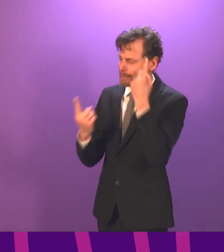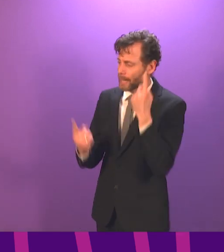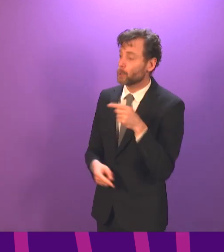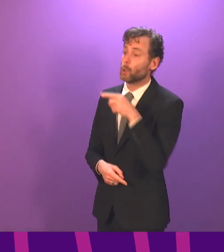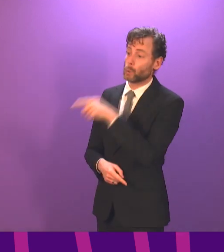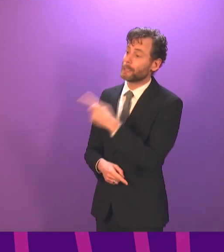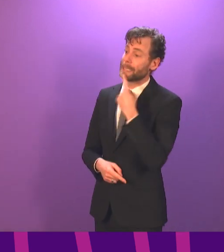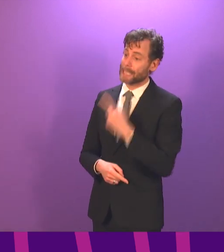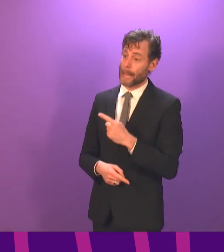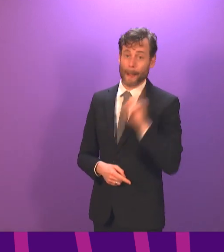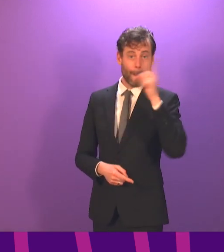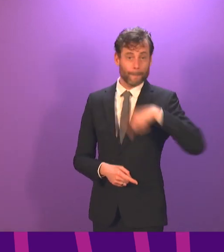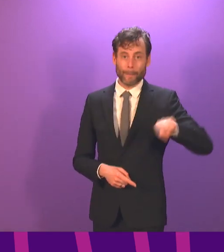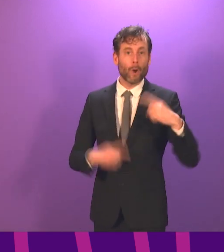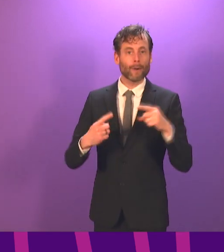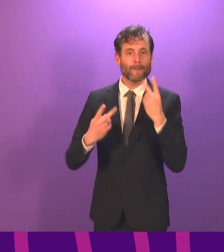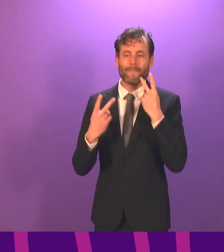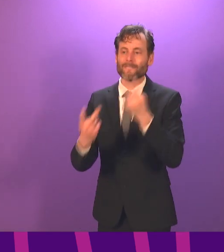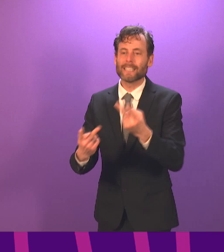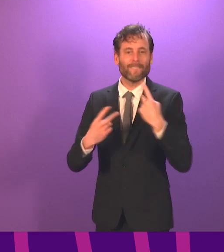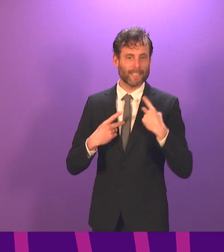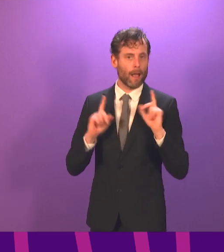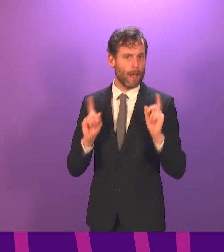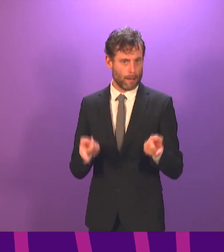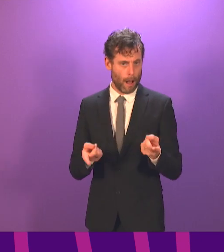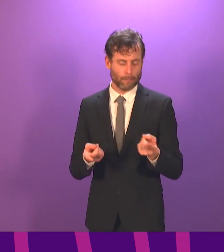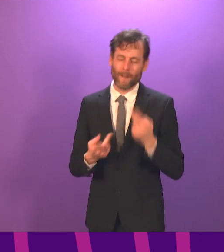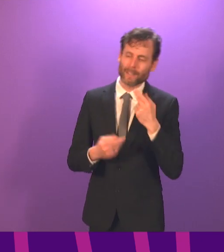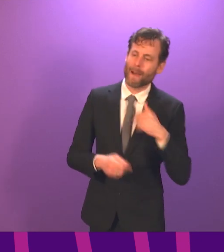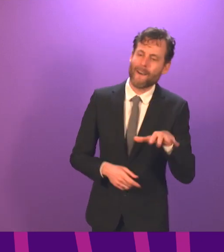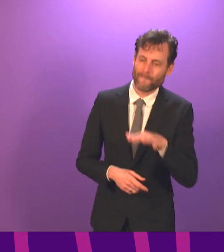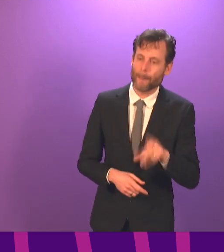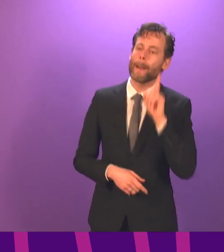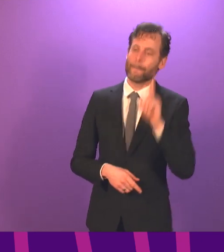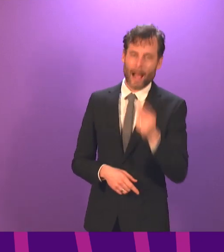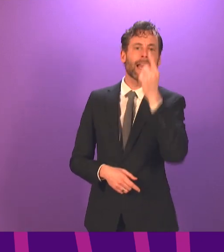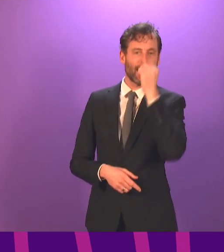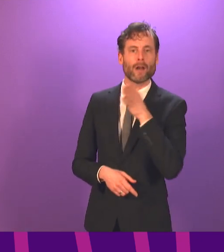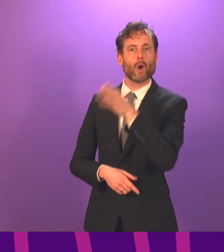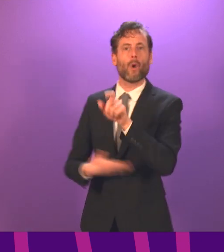their loved ones, even in the garden, if they happen to live in another council area, but that election candidates will be able to travel—in some cases,